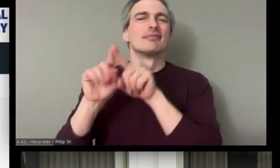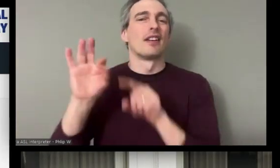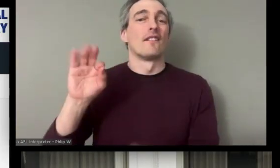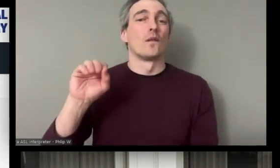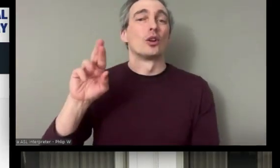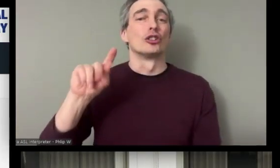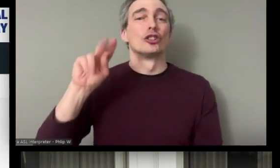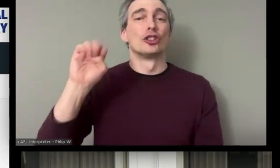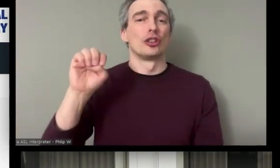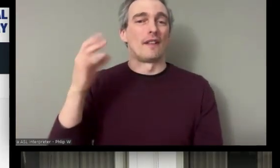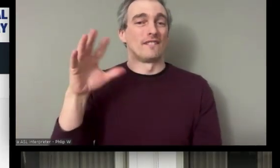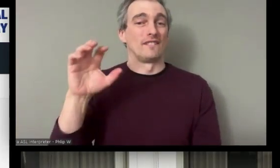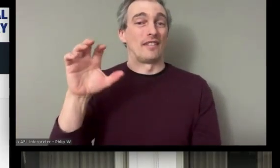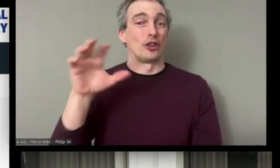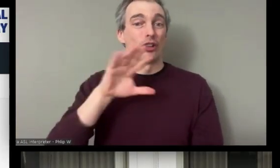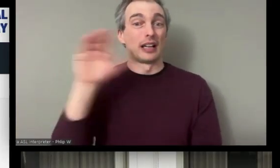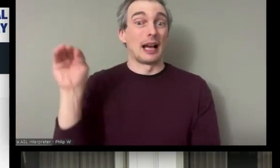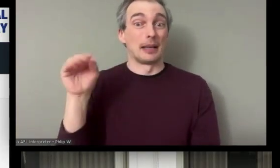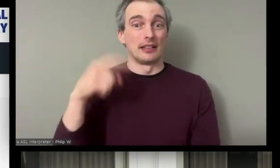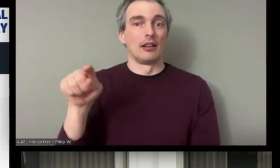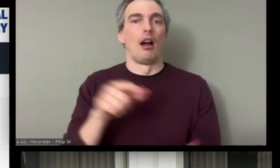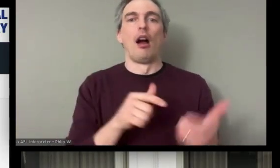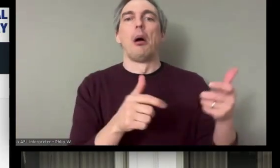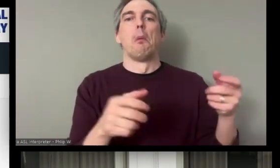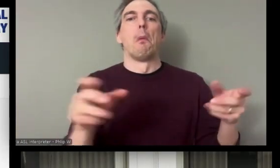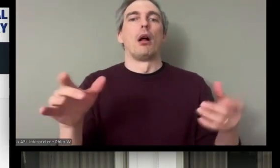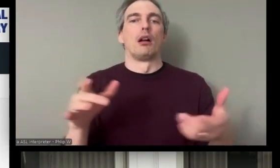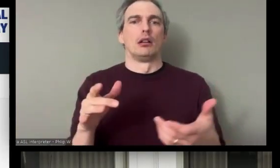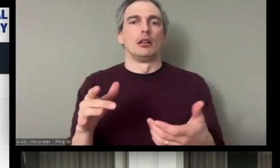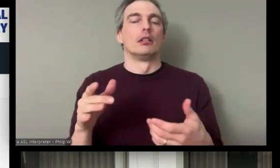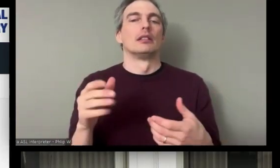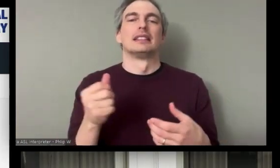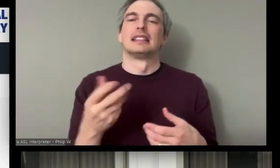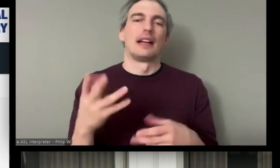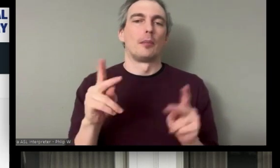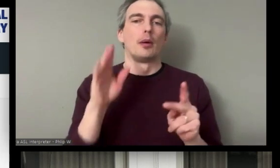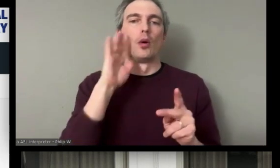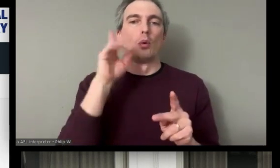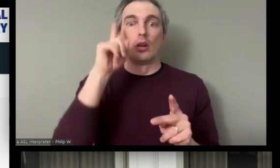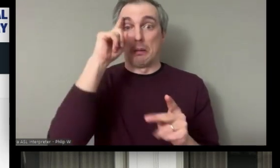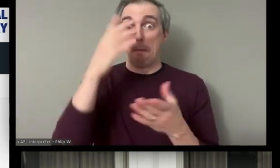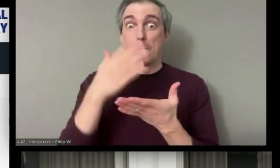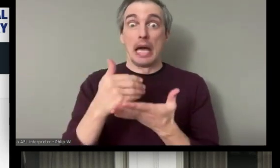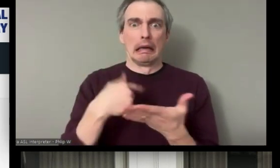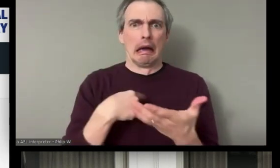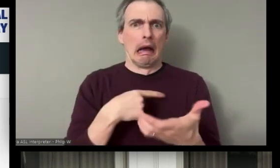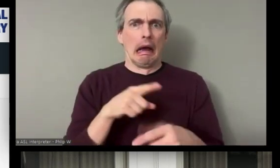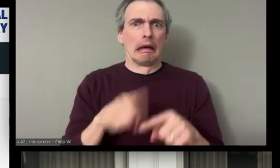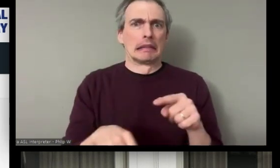And there would inevitably be... Several people just panicked. I cannot get the screen reader to turn off.